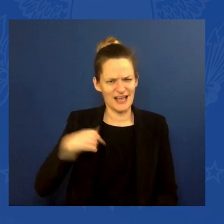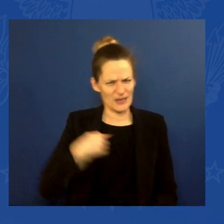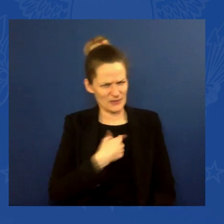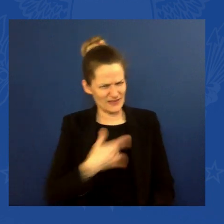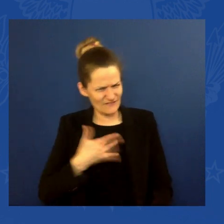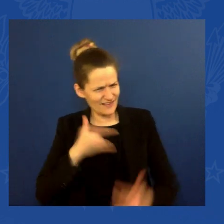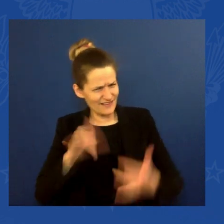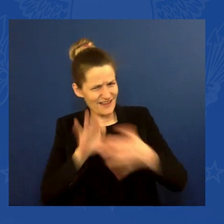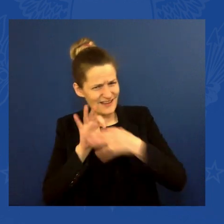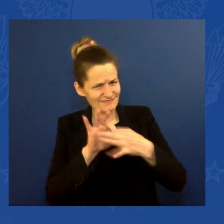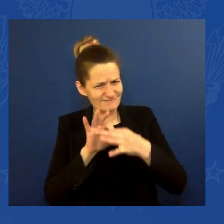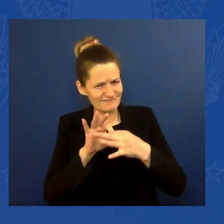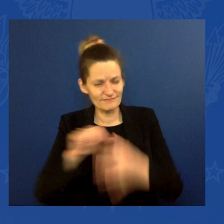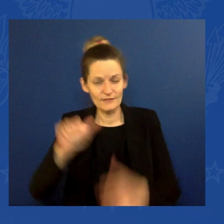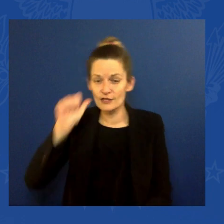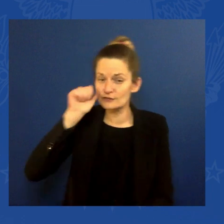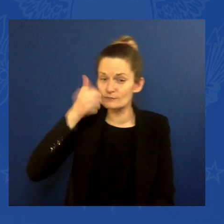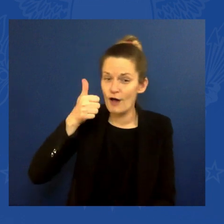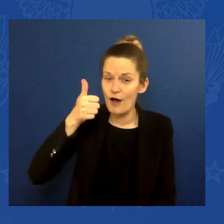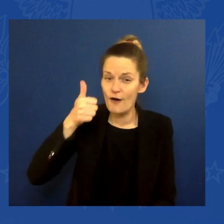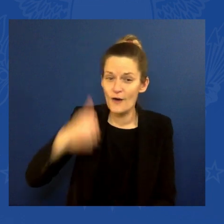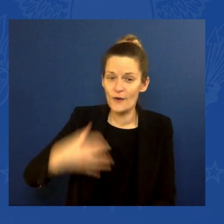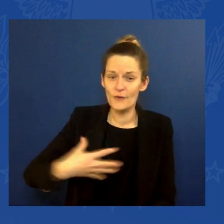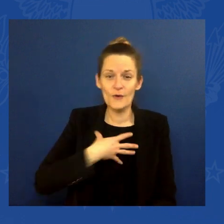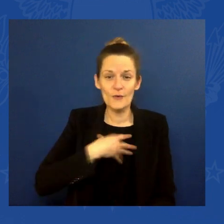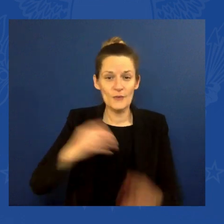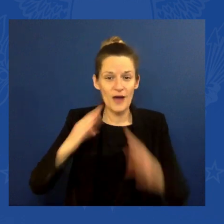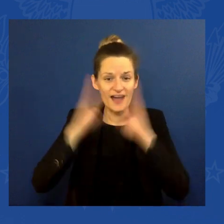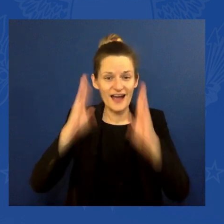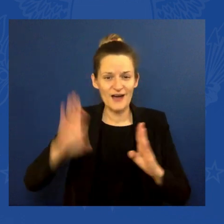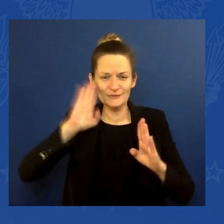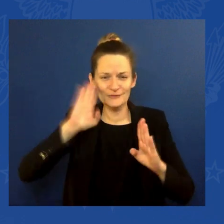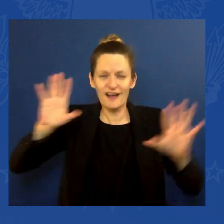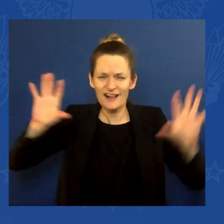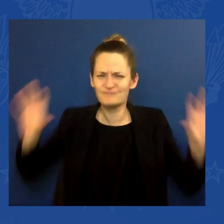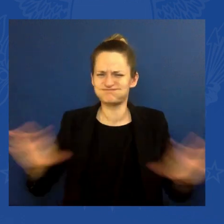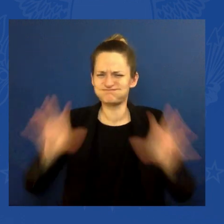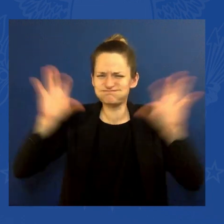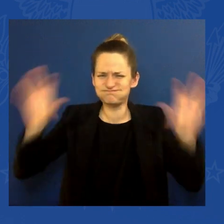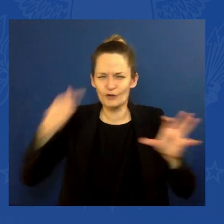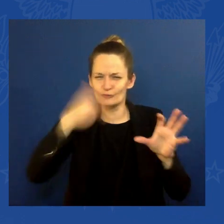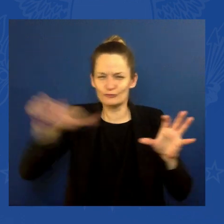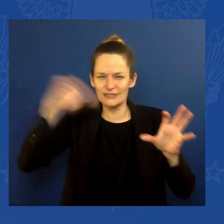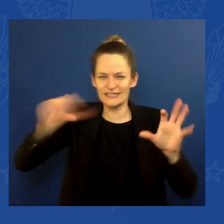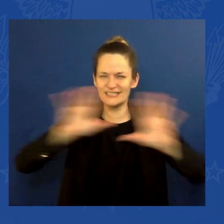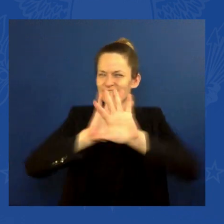And I'll also be thinking about the Friendly Sons of St. Patrick's Day event in Scranton and Lackawanna County,